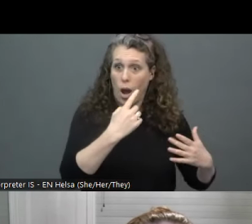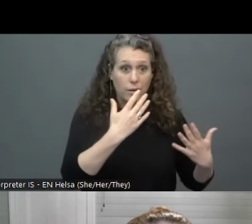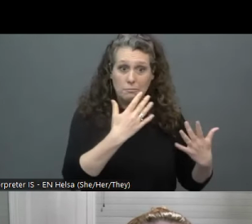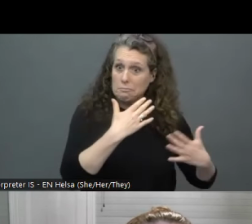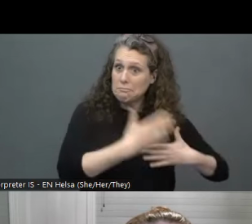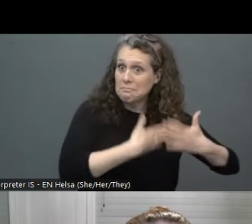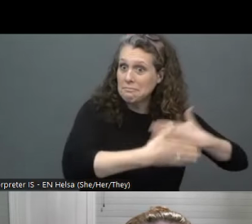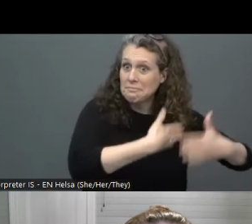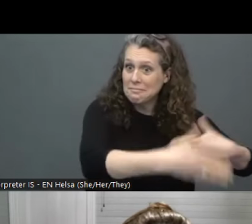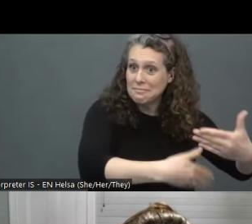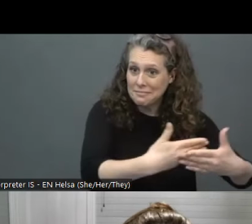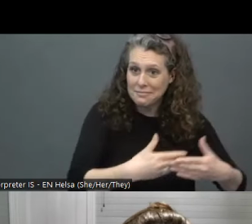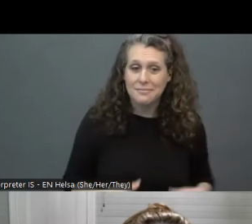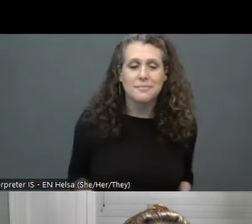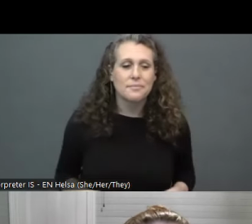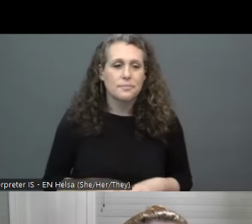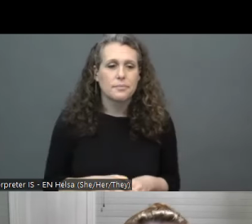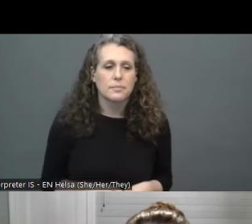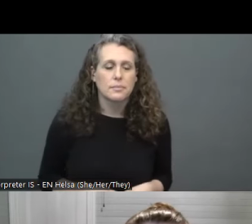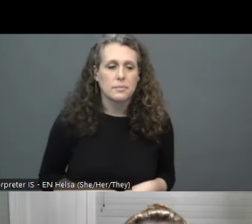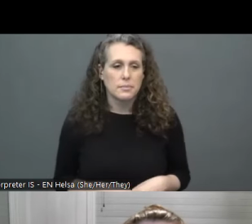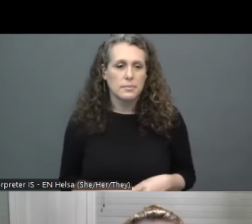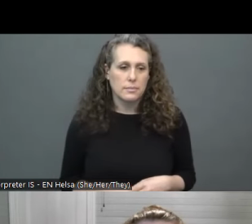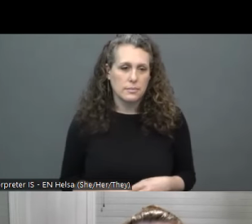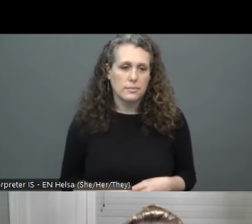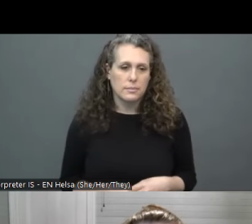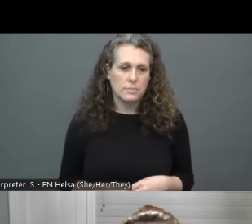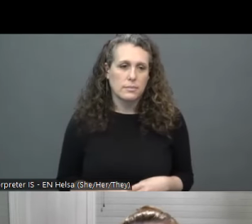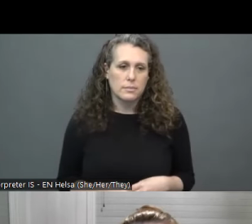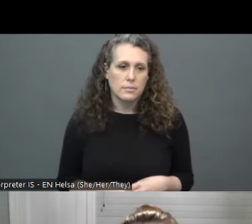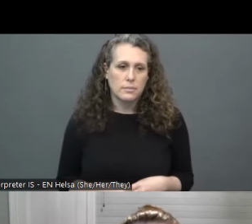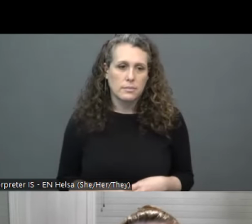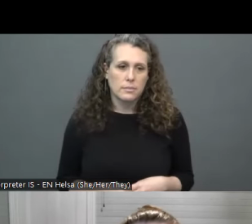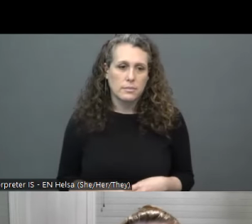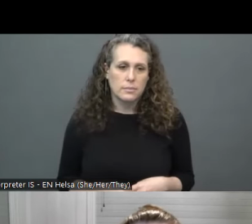And the last thing we might want to consider doing is a little bit more of a more intensive